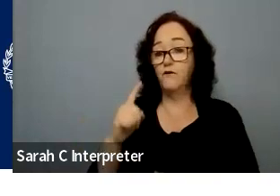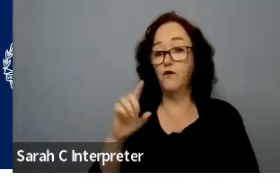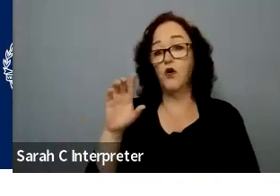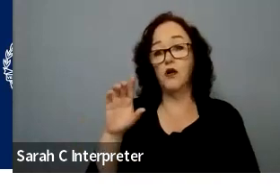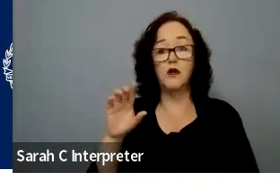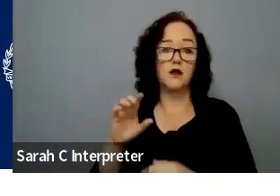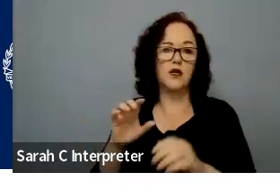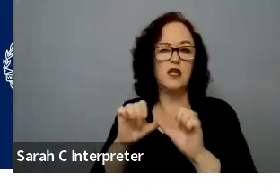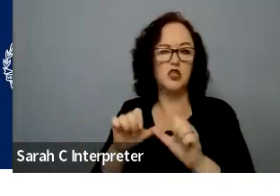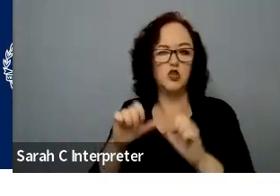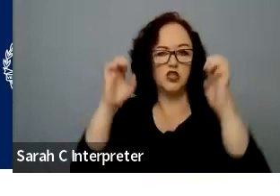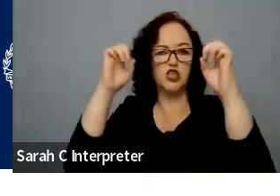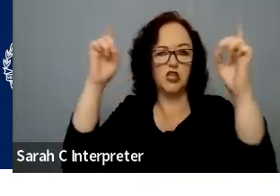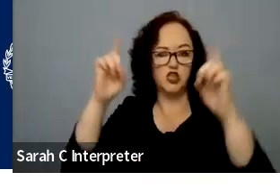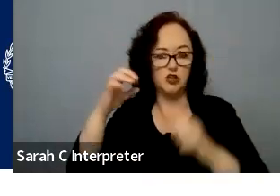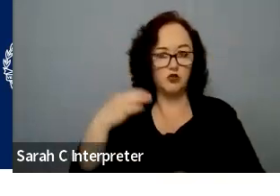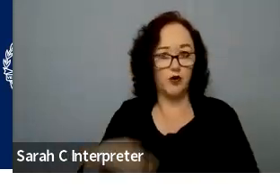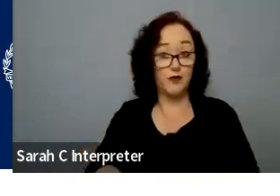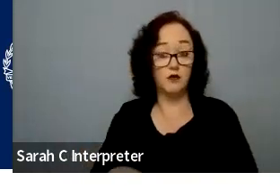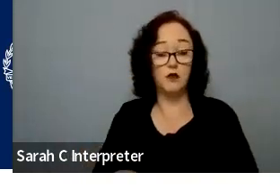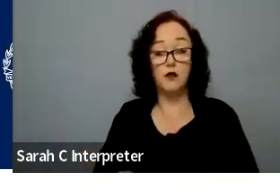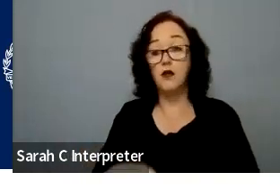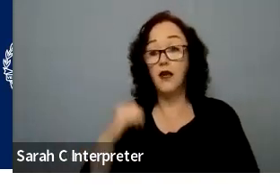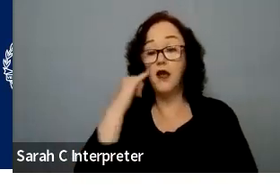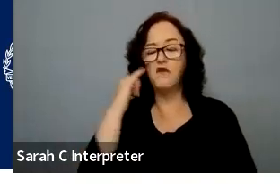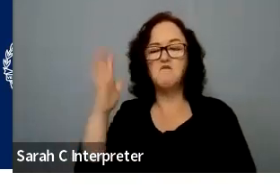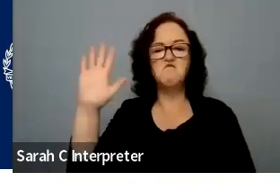You know, in order to get, even if they know already about IDD which they think they already